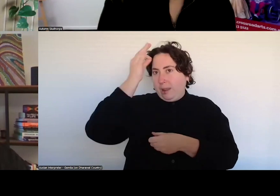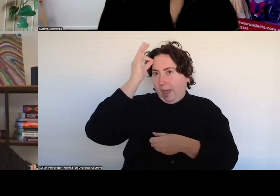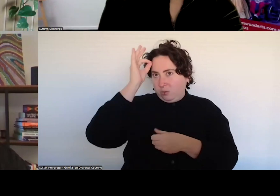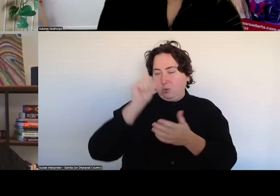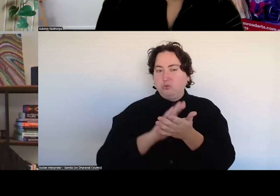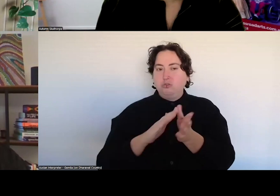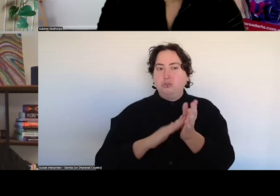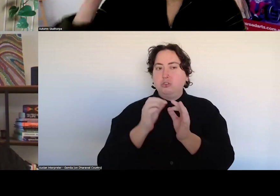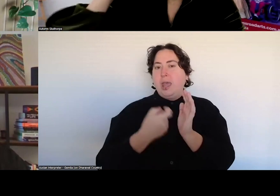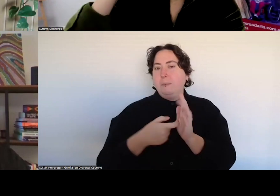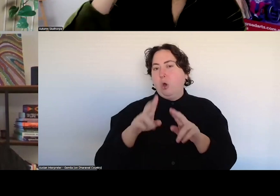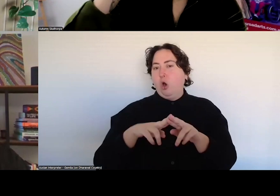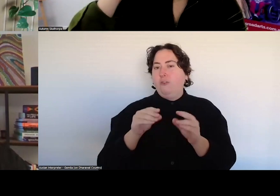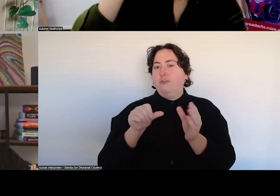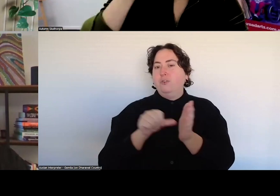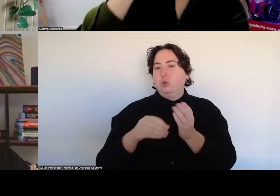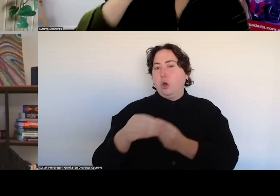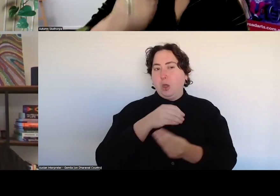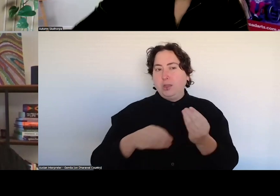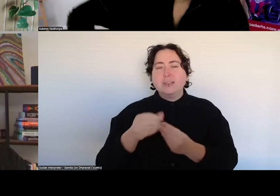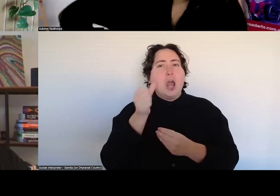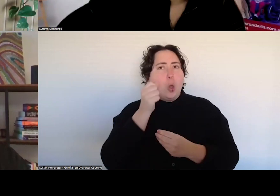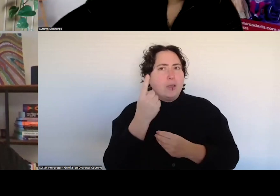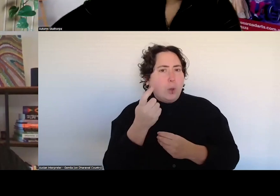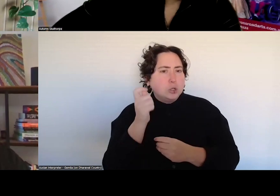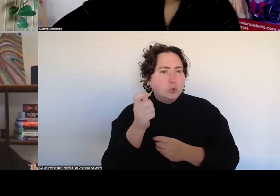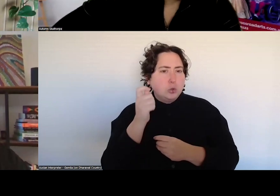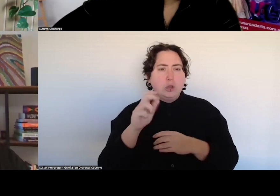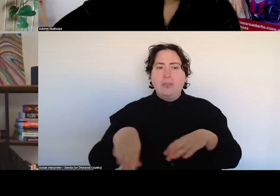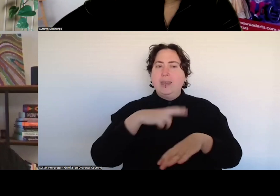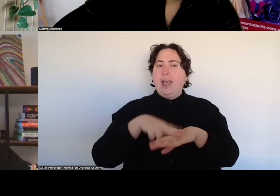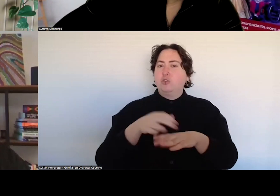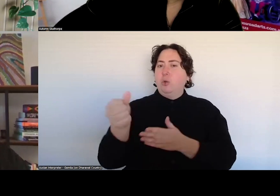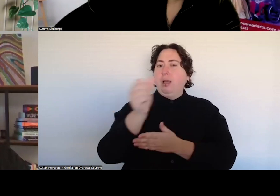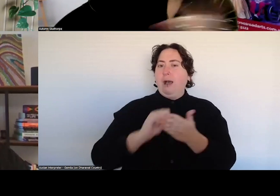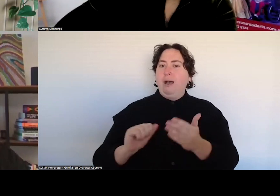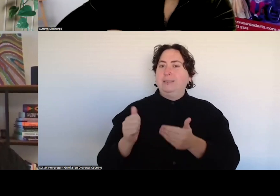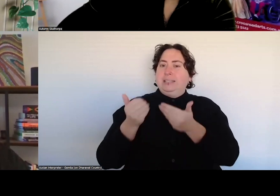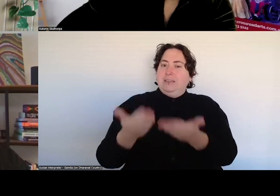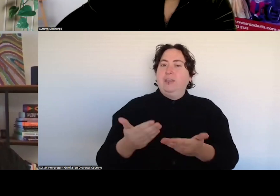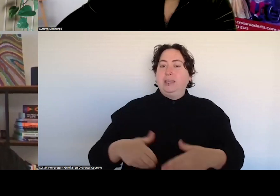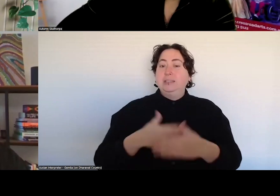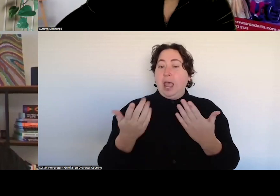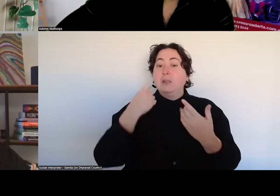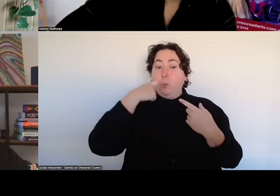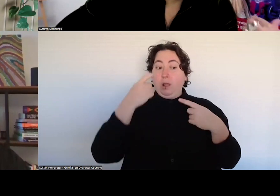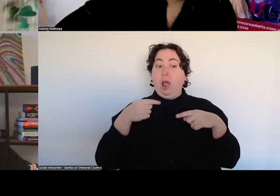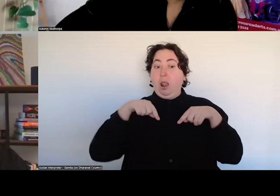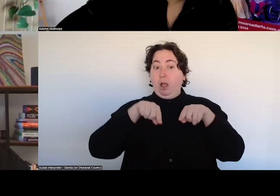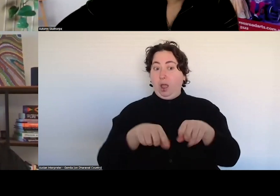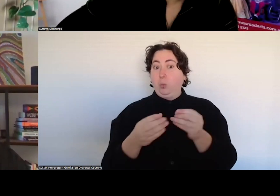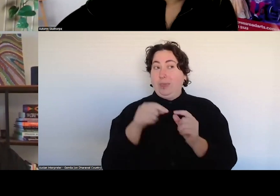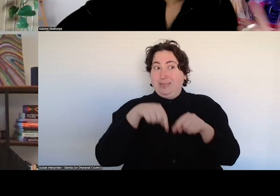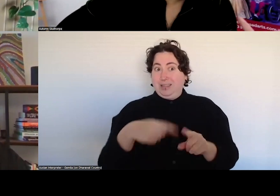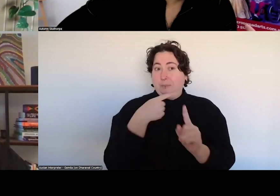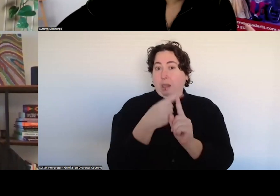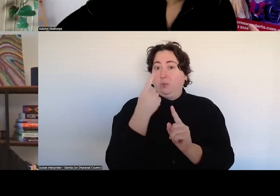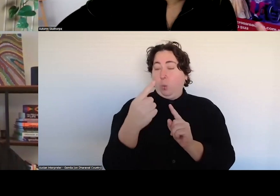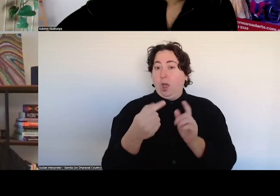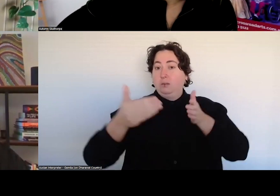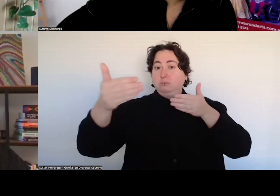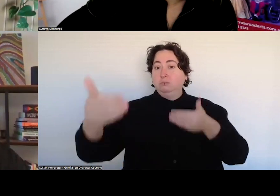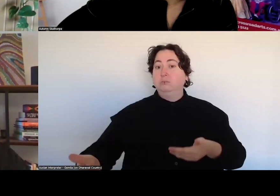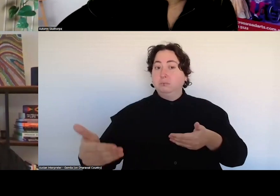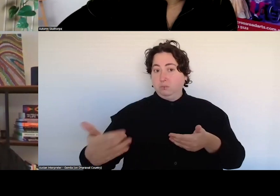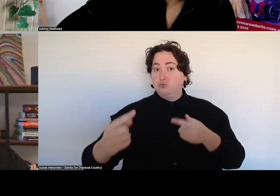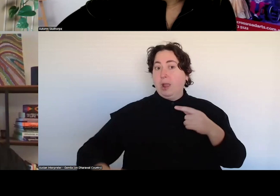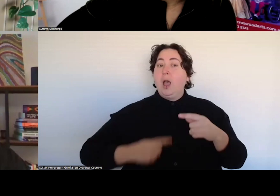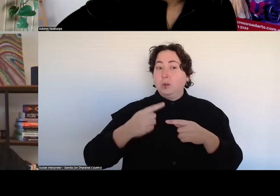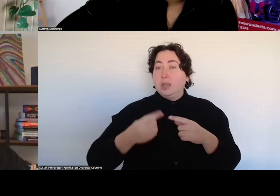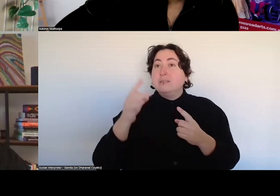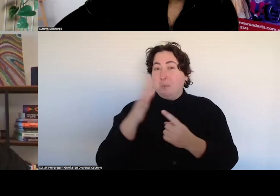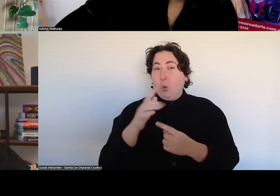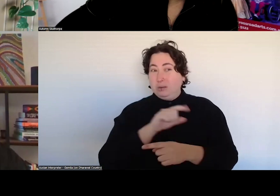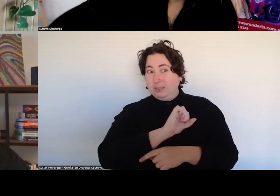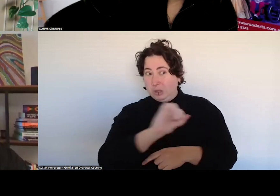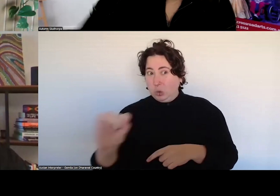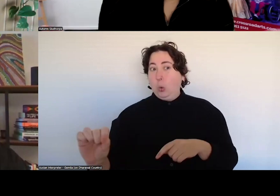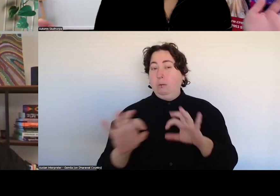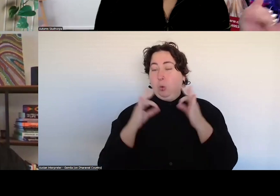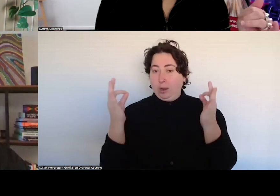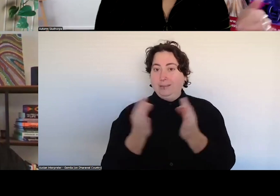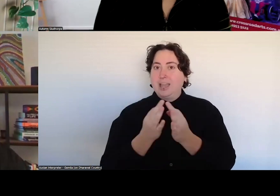up on 23 October to align with this Plus1 and its important companies to leverage that. Our